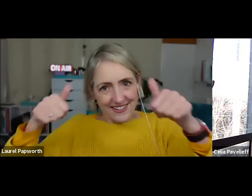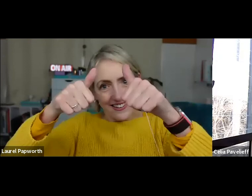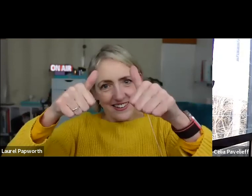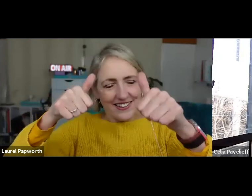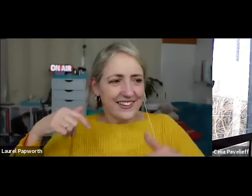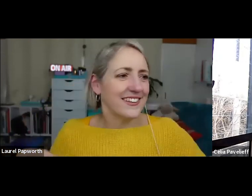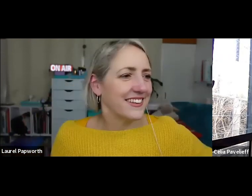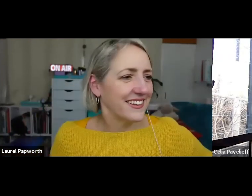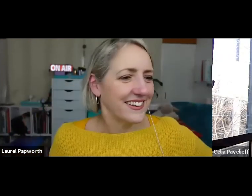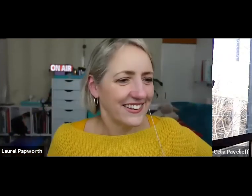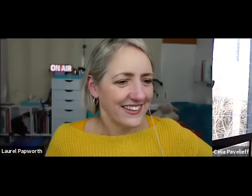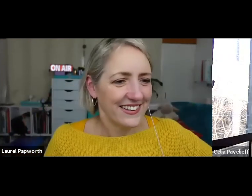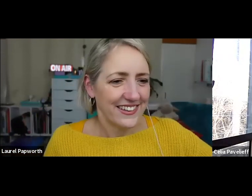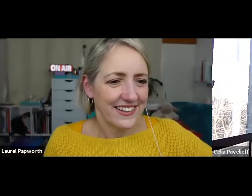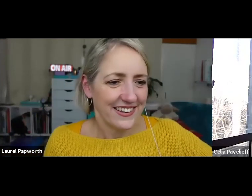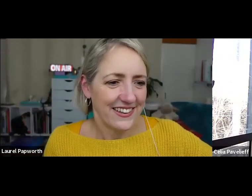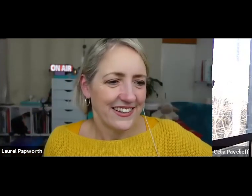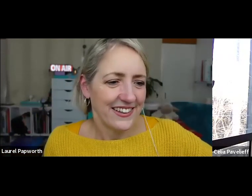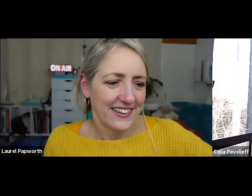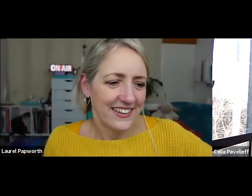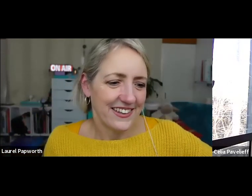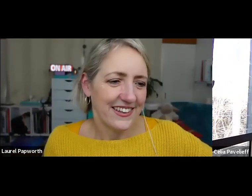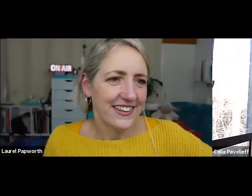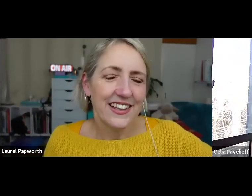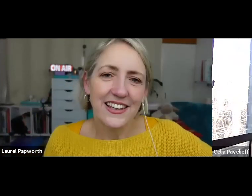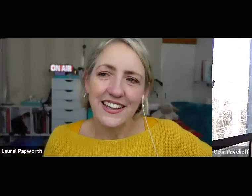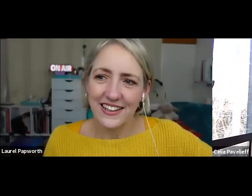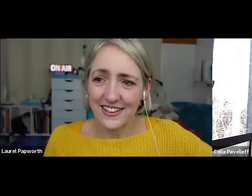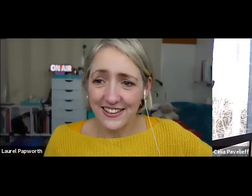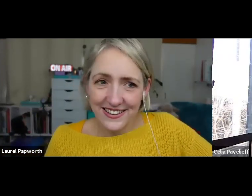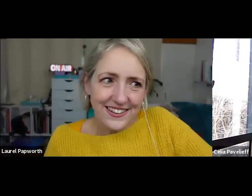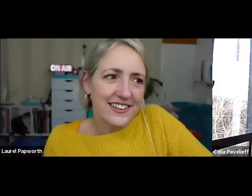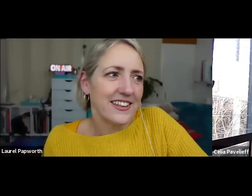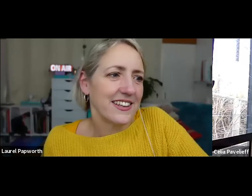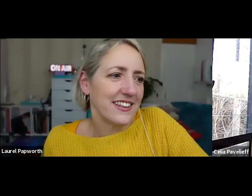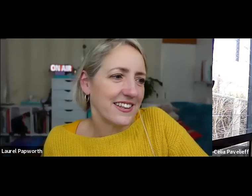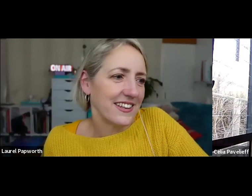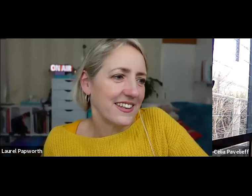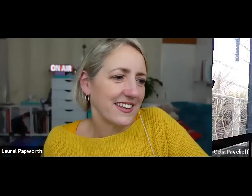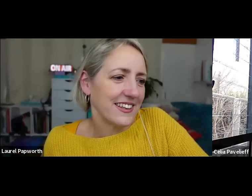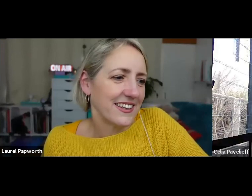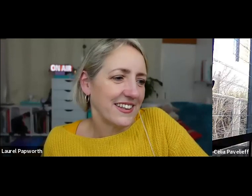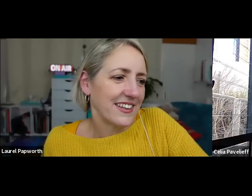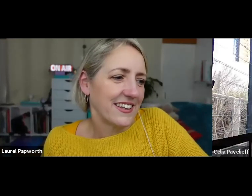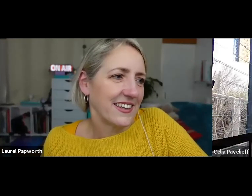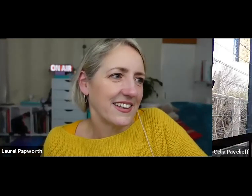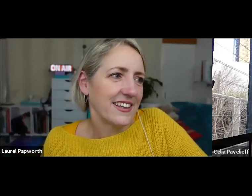Thank you to our wonderful audience. It is quite sad this is coming to an end.